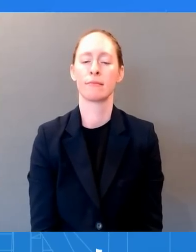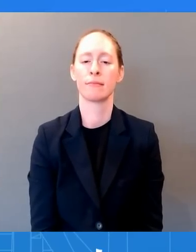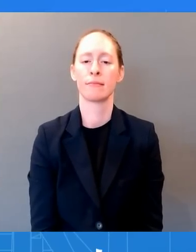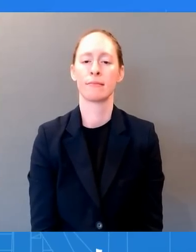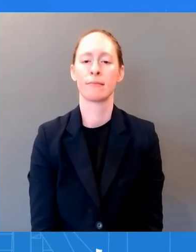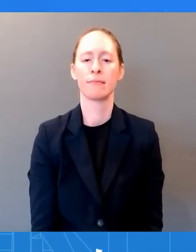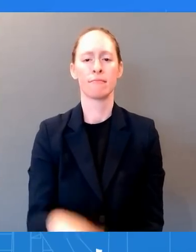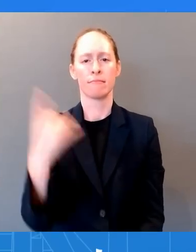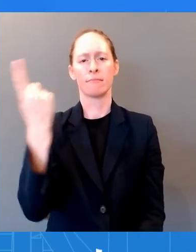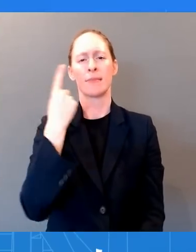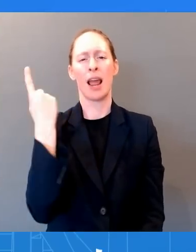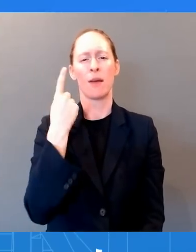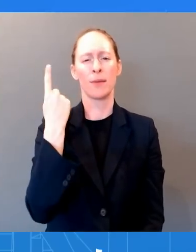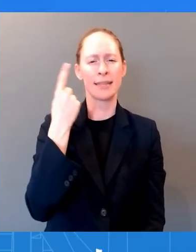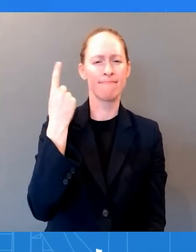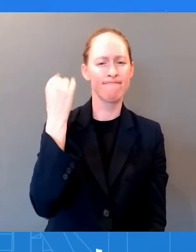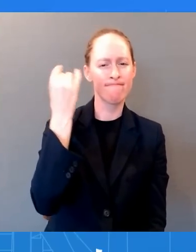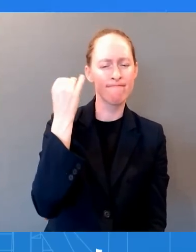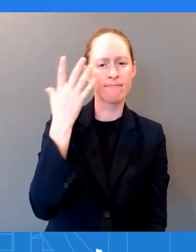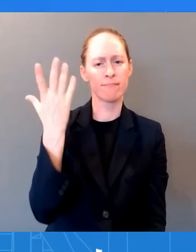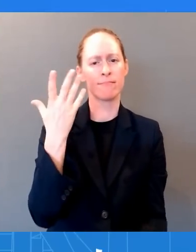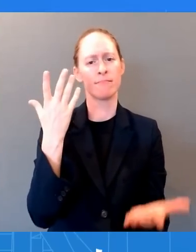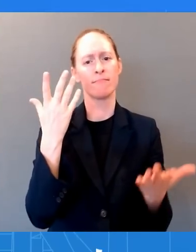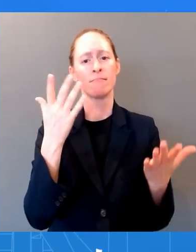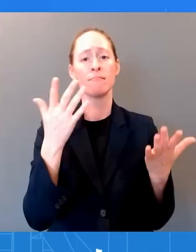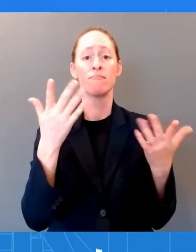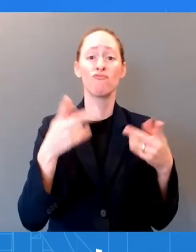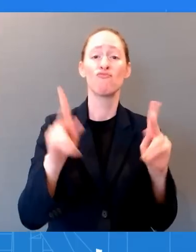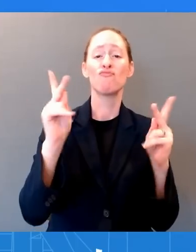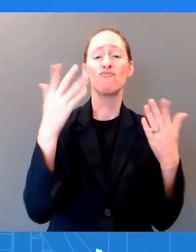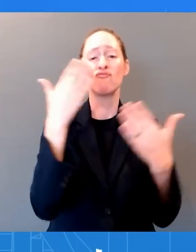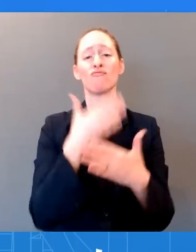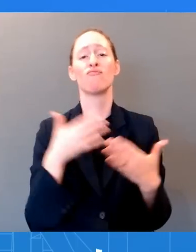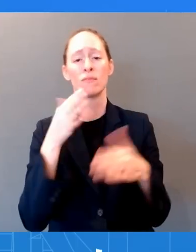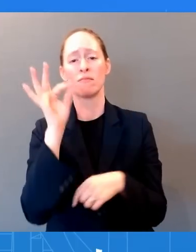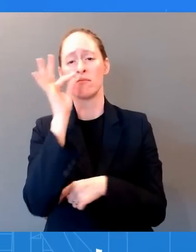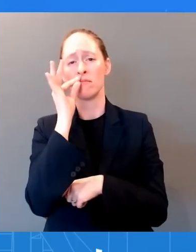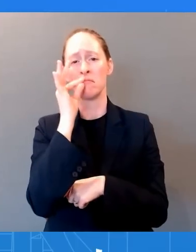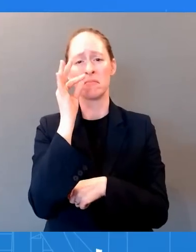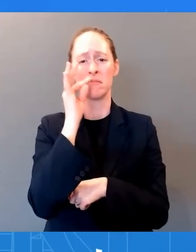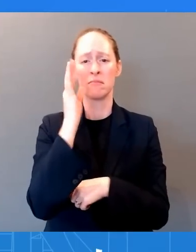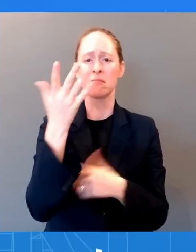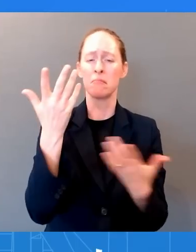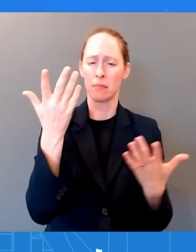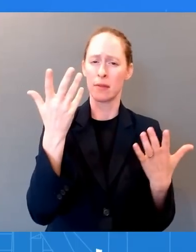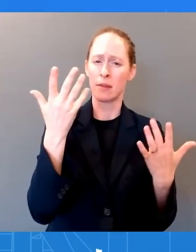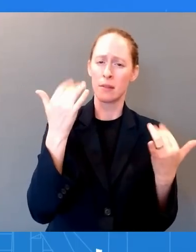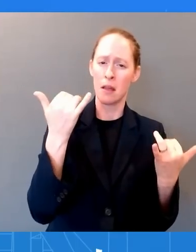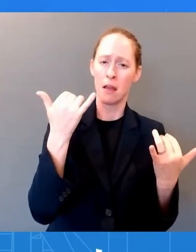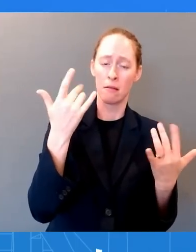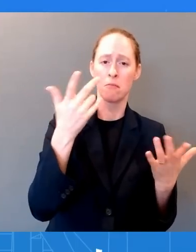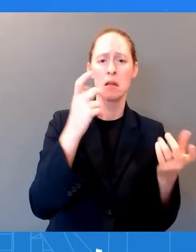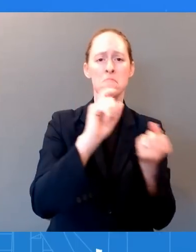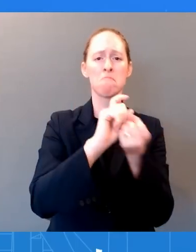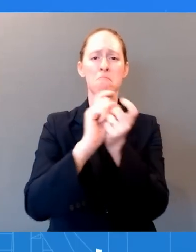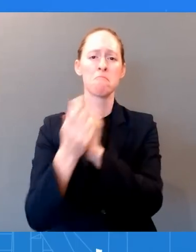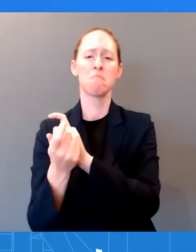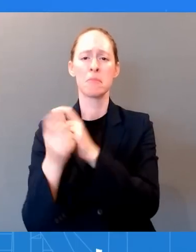rescheduling cannabis as a Schedule II drug so researchers can study its positive and negative impacts;